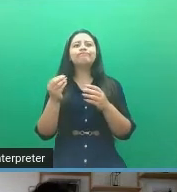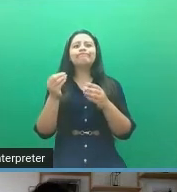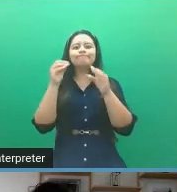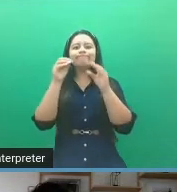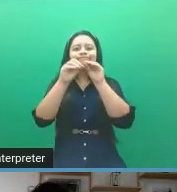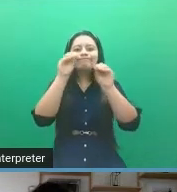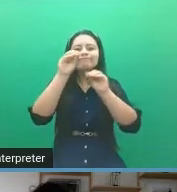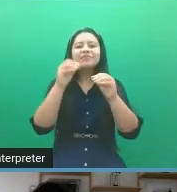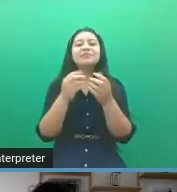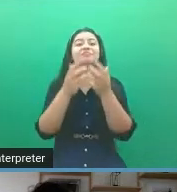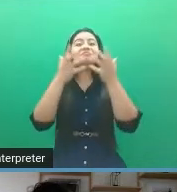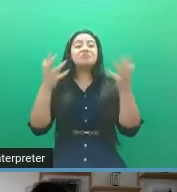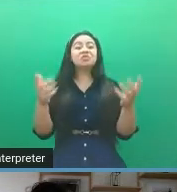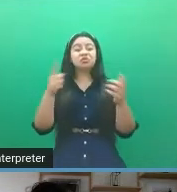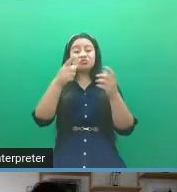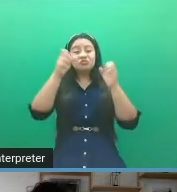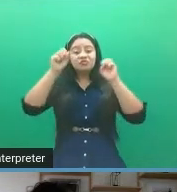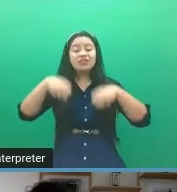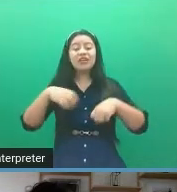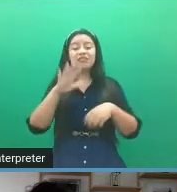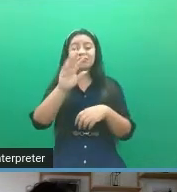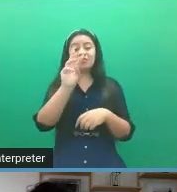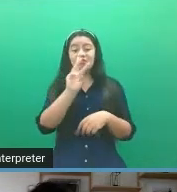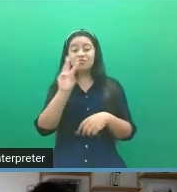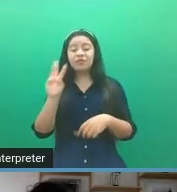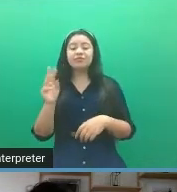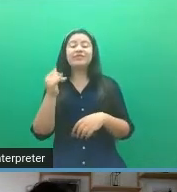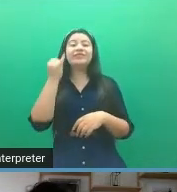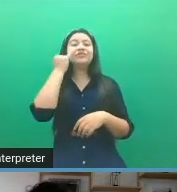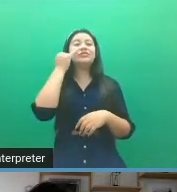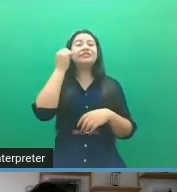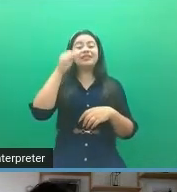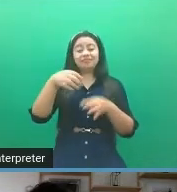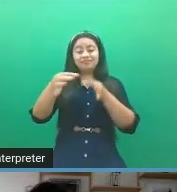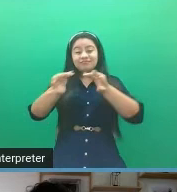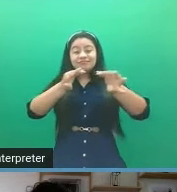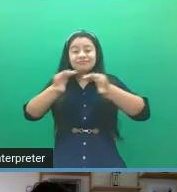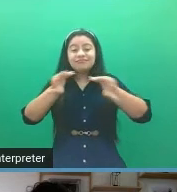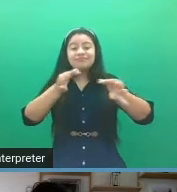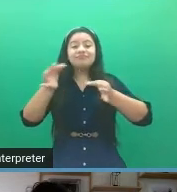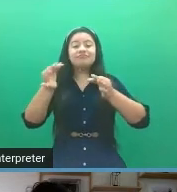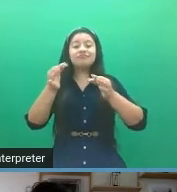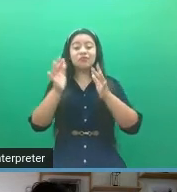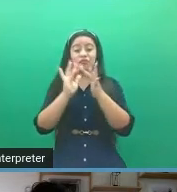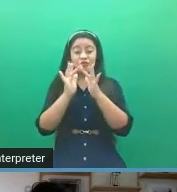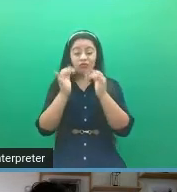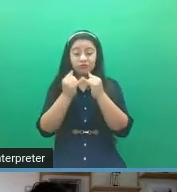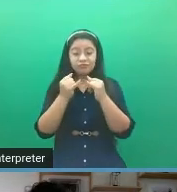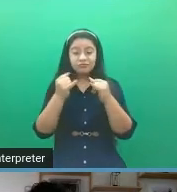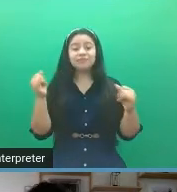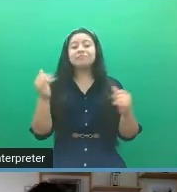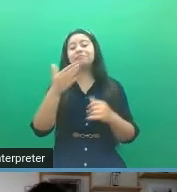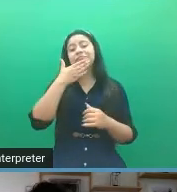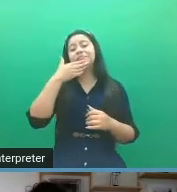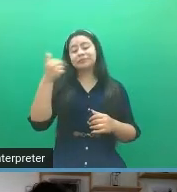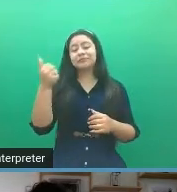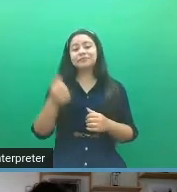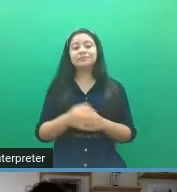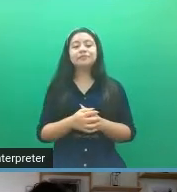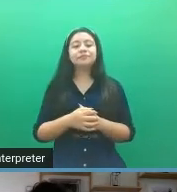put label information and visual descriptions and artifacts online then that's great. At the